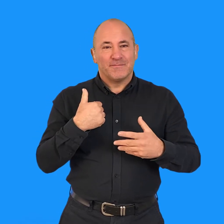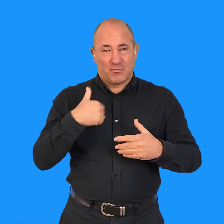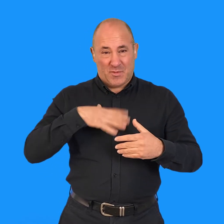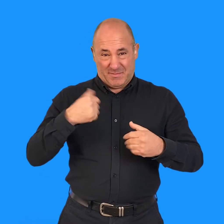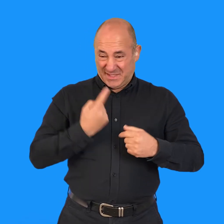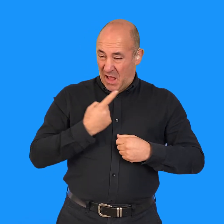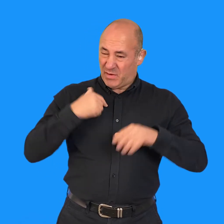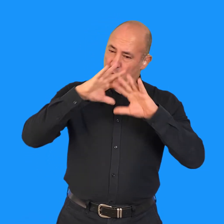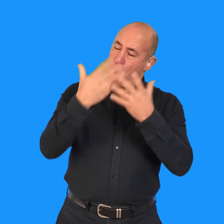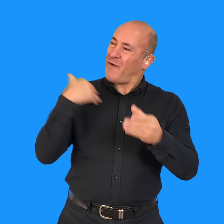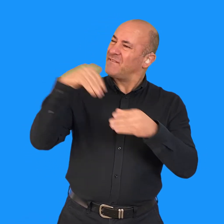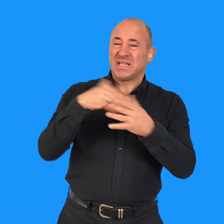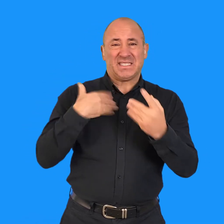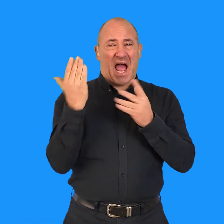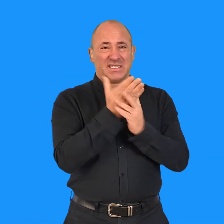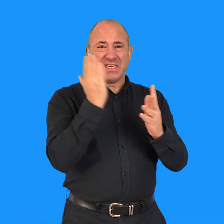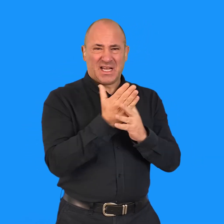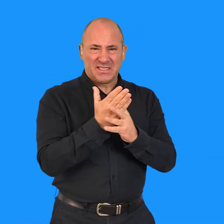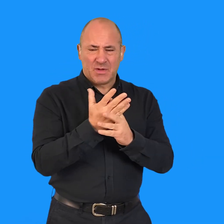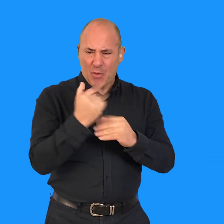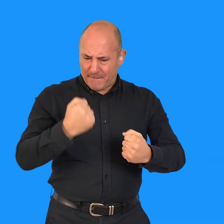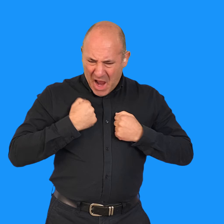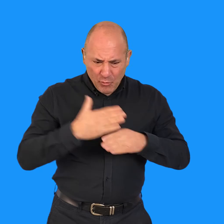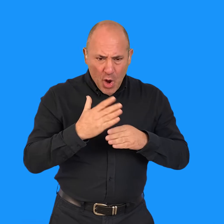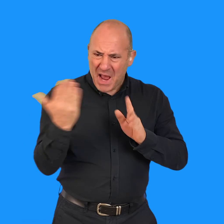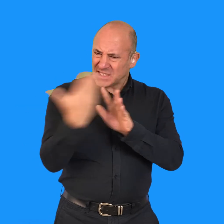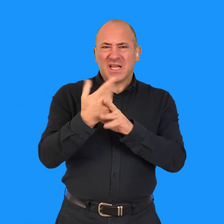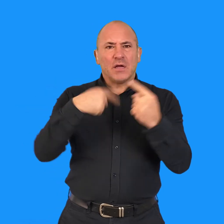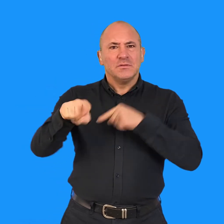but also I want my work to be fully accessible.